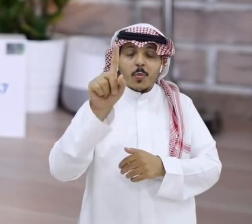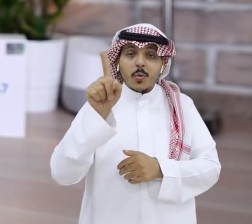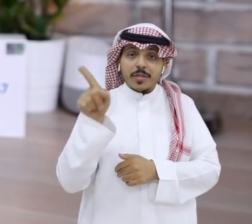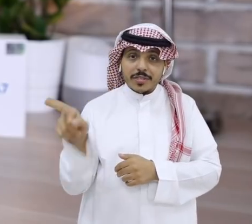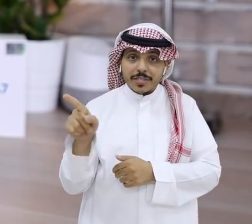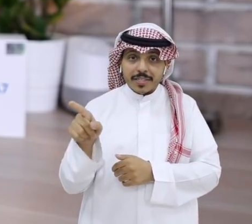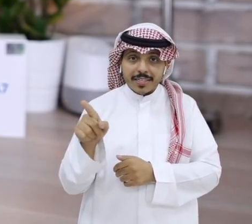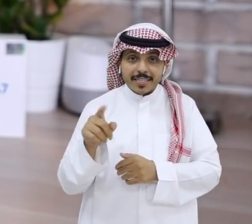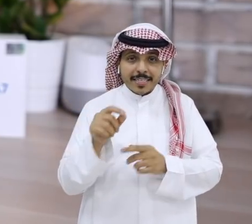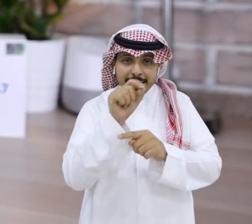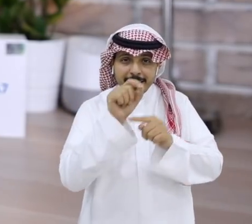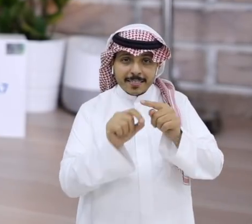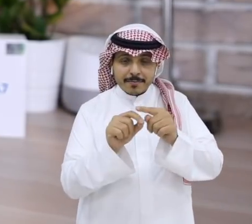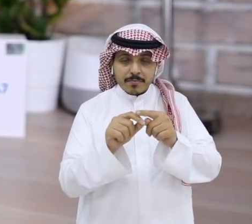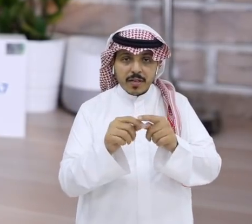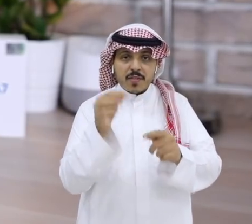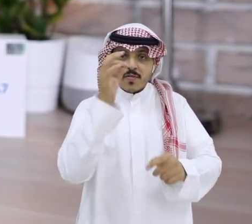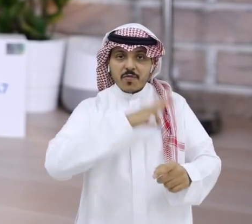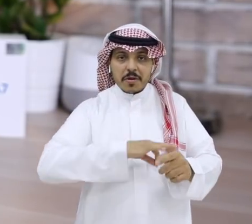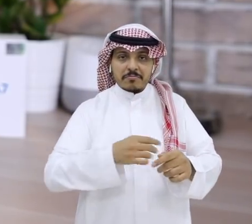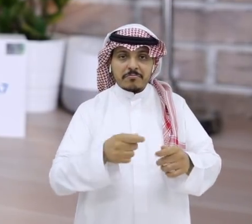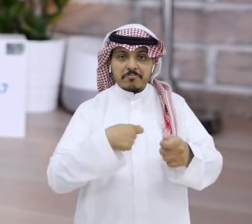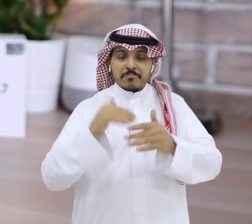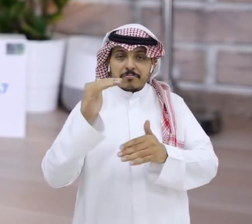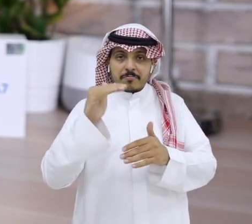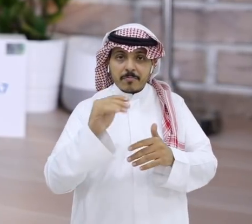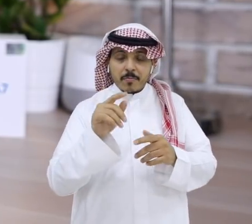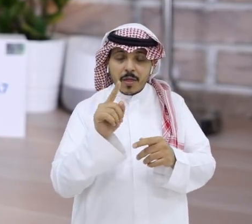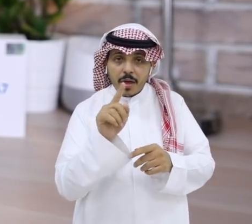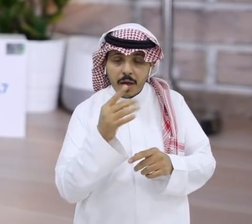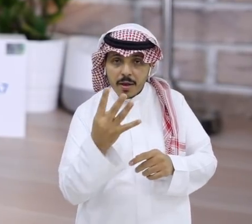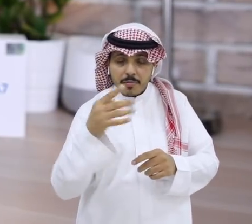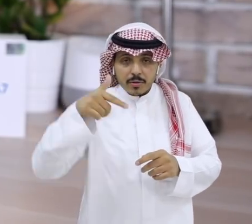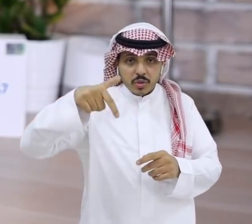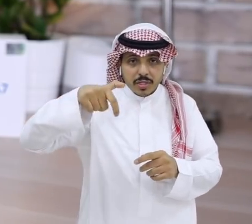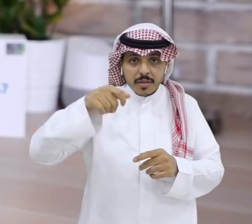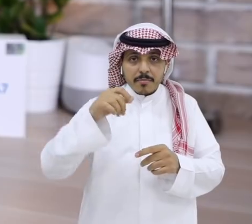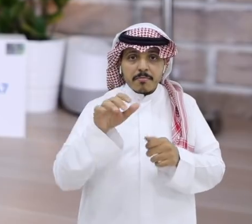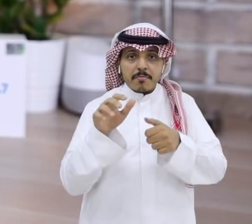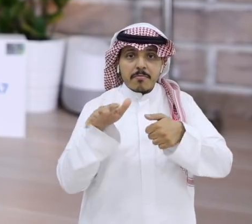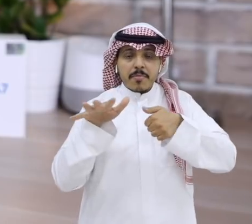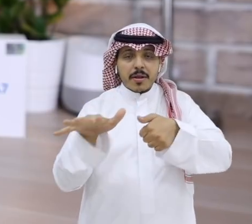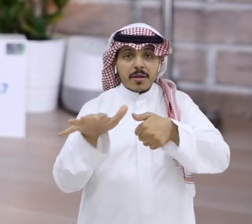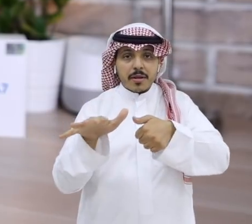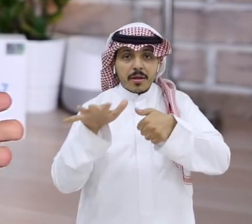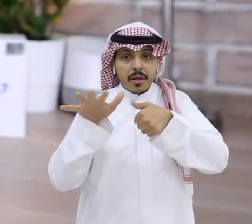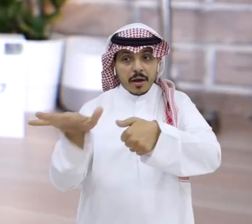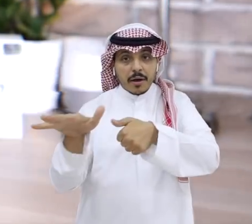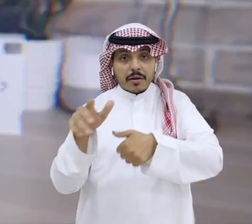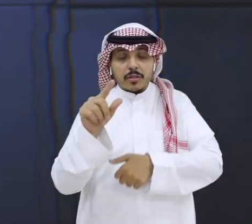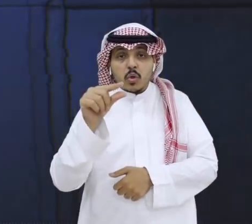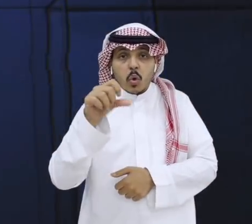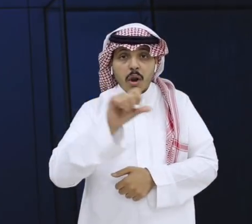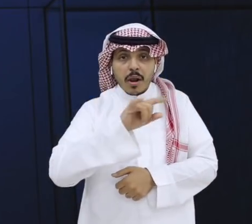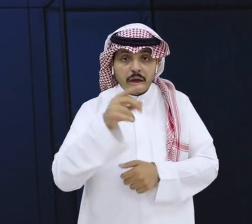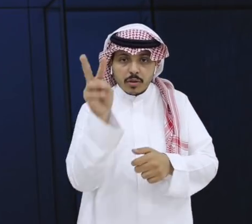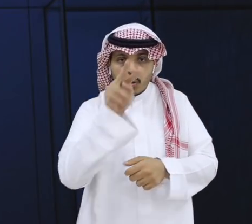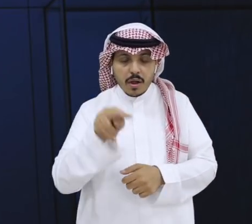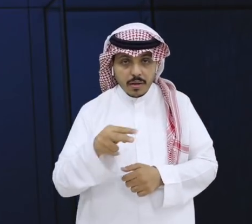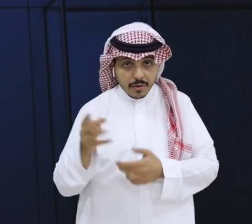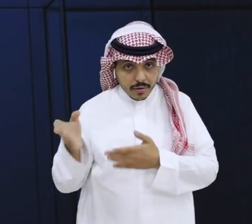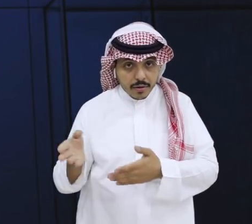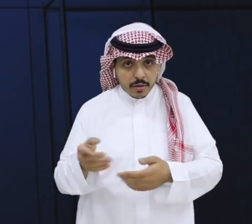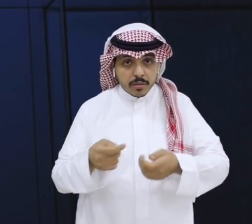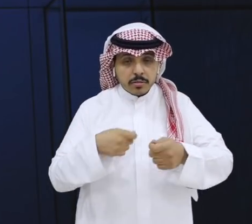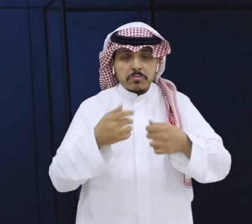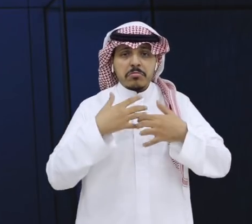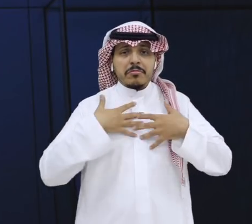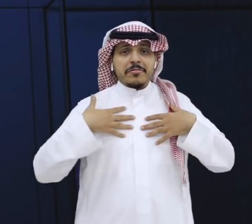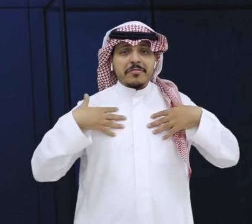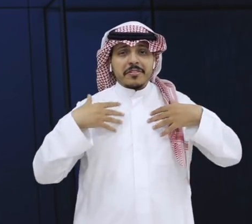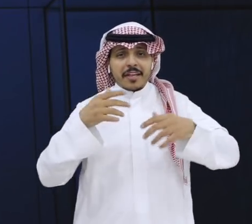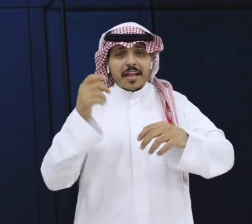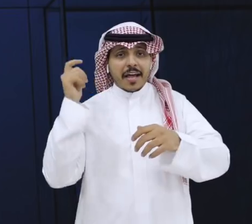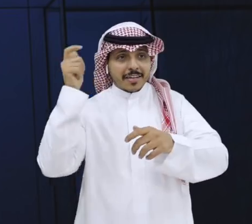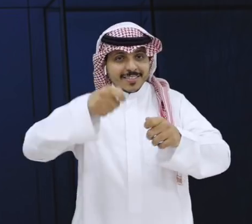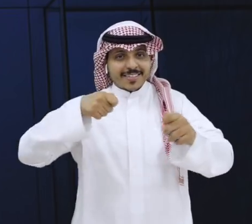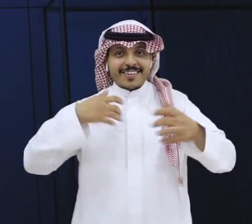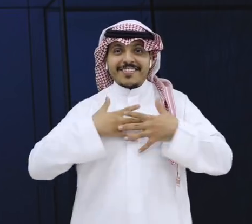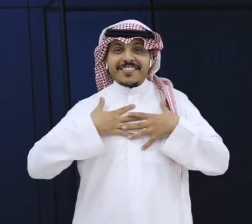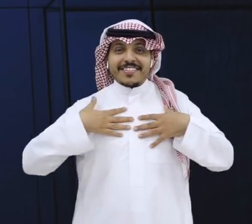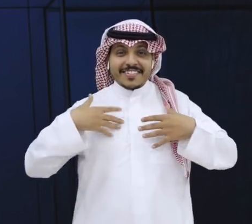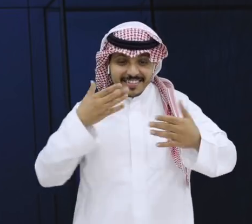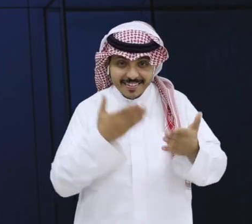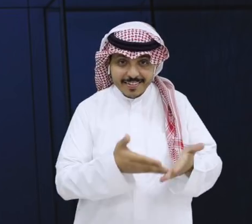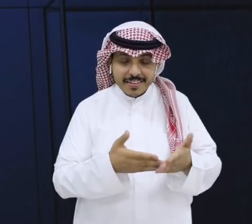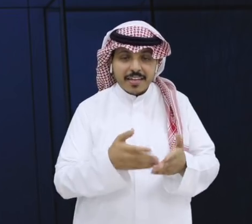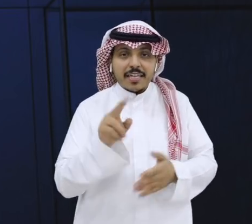Let's talk about their profit. It is 64 billion USD. Shareholders are very happy